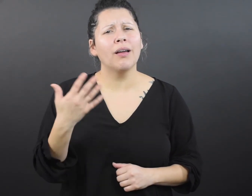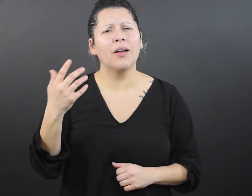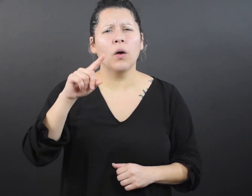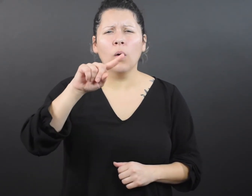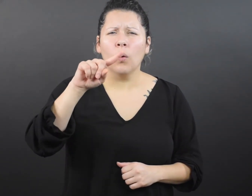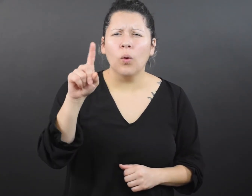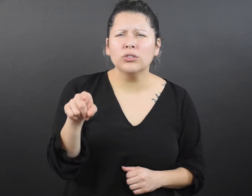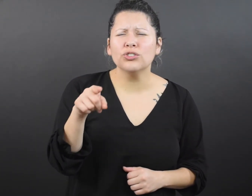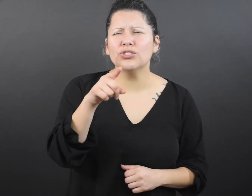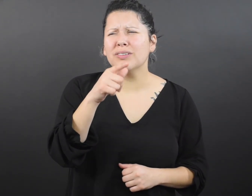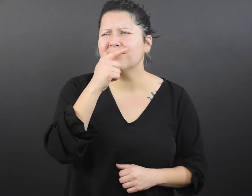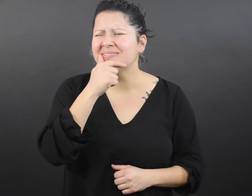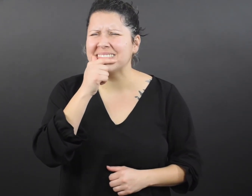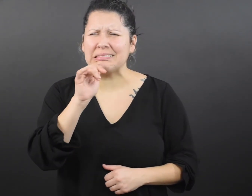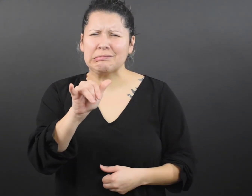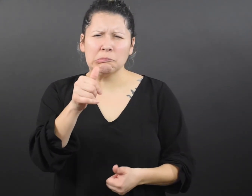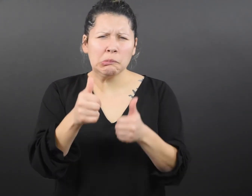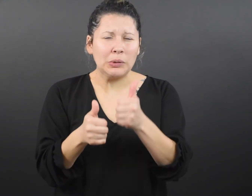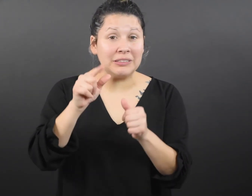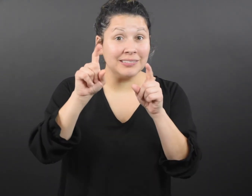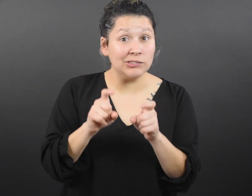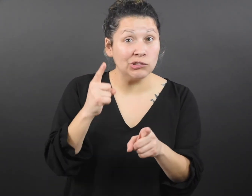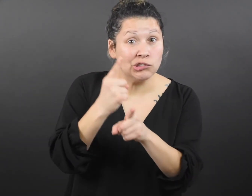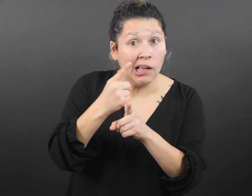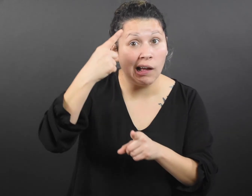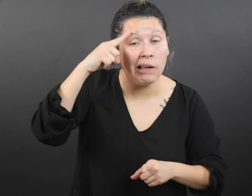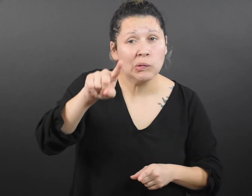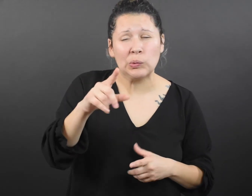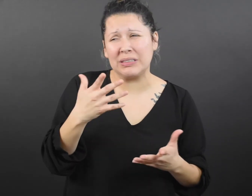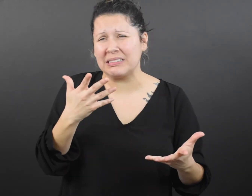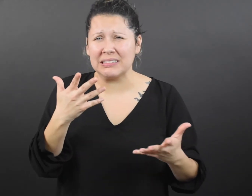For questions about which test is right for you, talk to your health care provider.